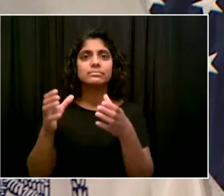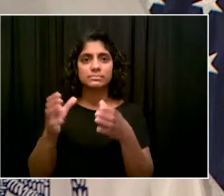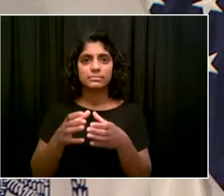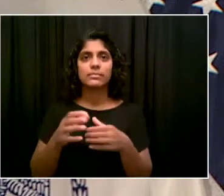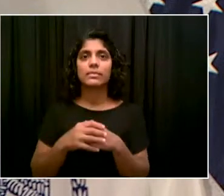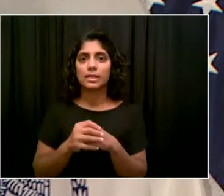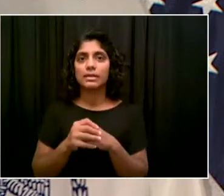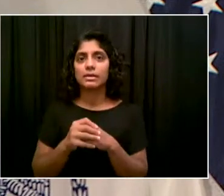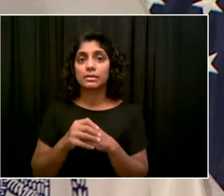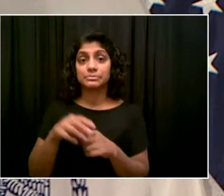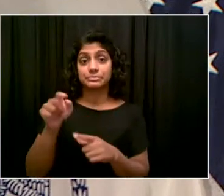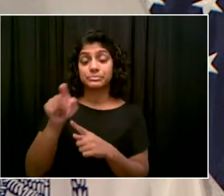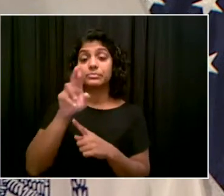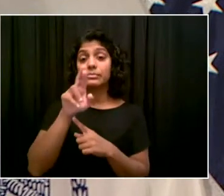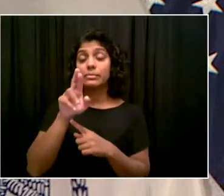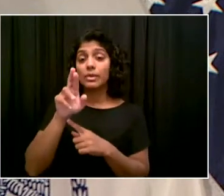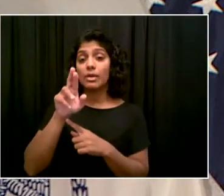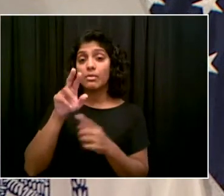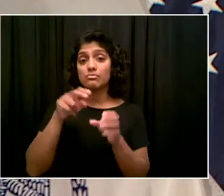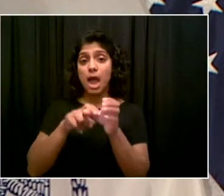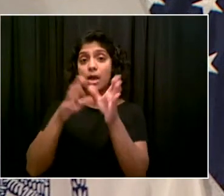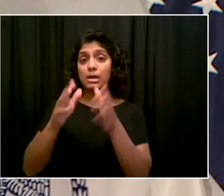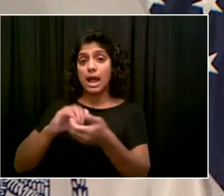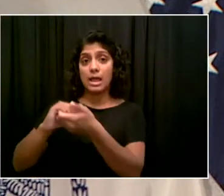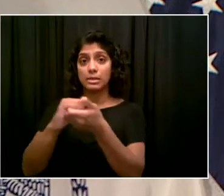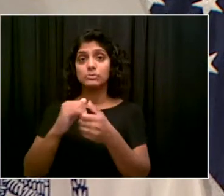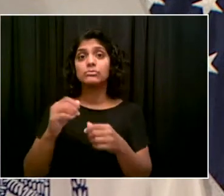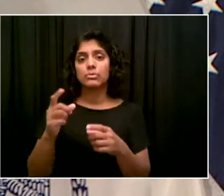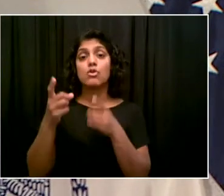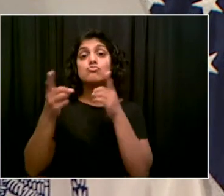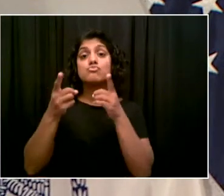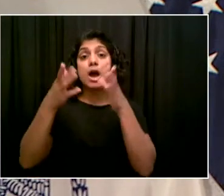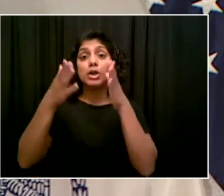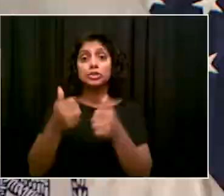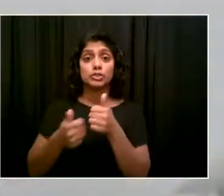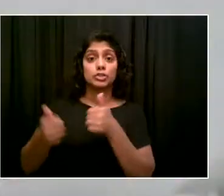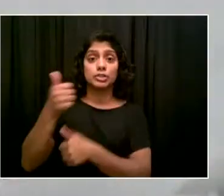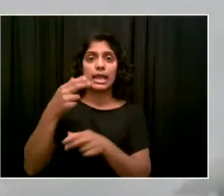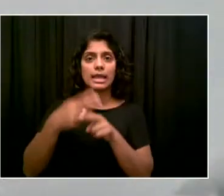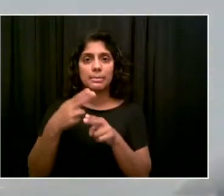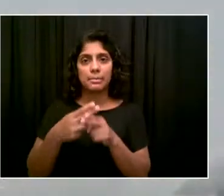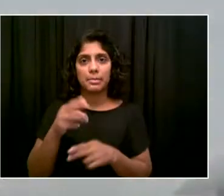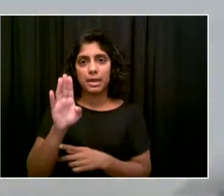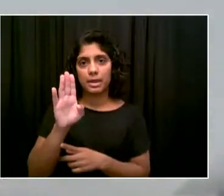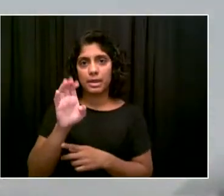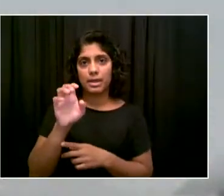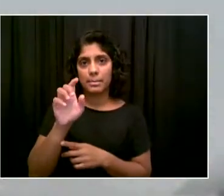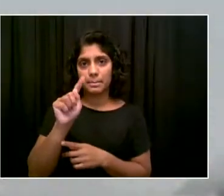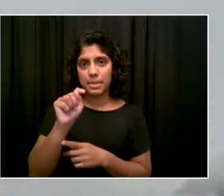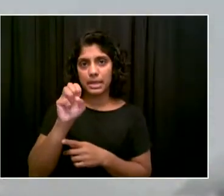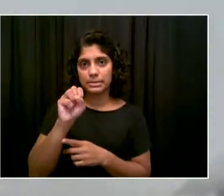WE NEED FIRE LIT RIGHT NOW TO GET EVERYTHING MOVING. THE EXECUTIVE DIRECTRO O F THE